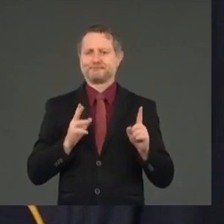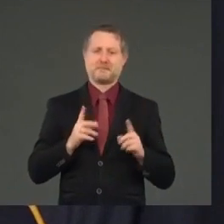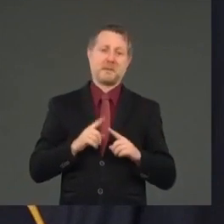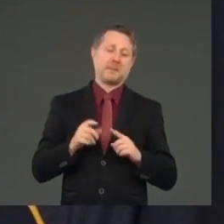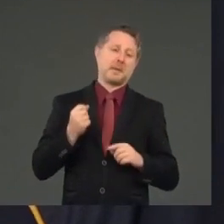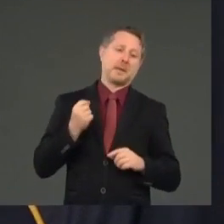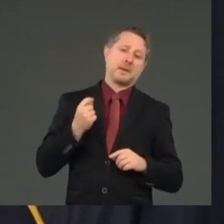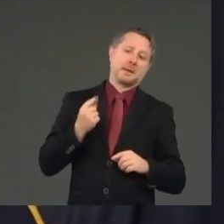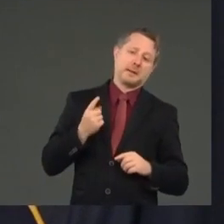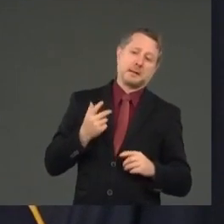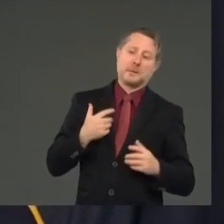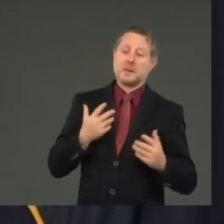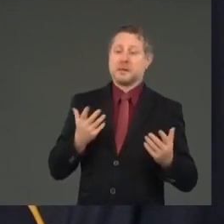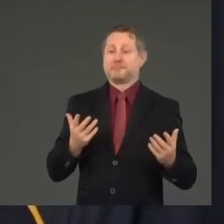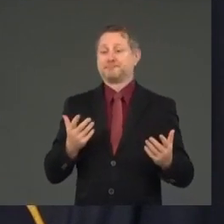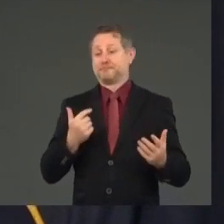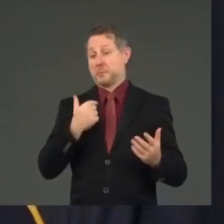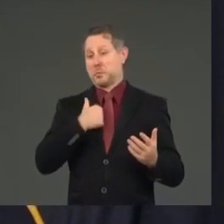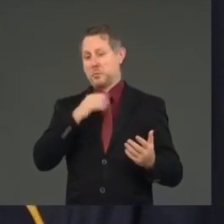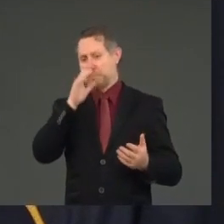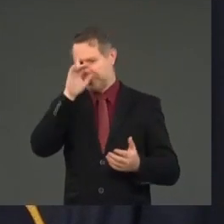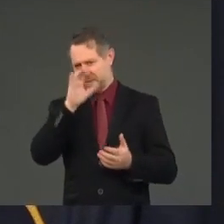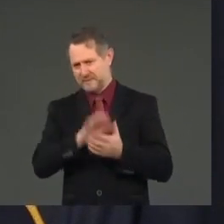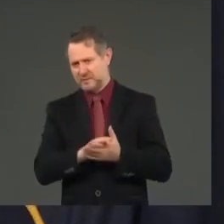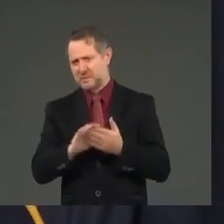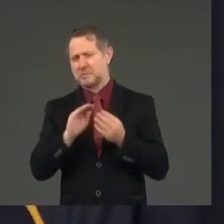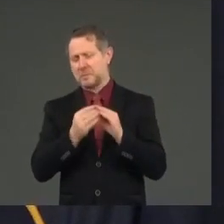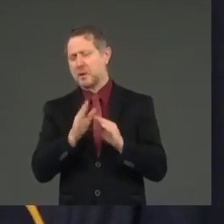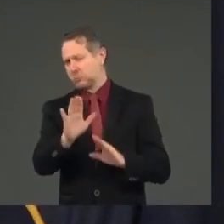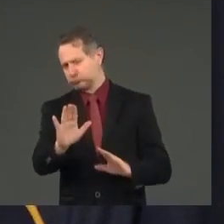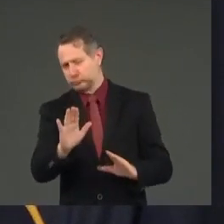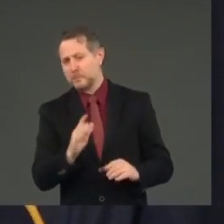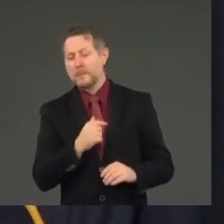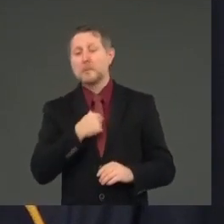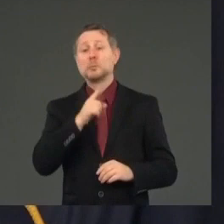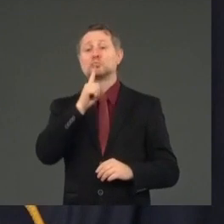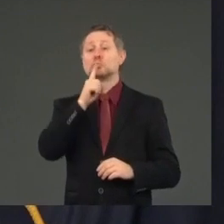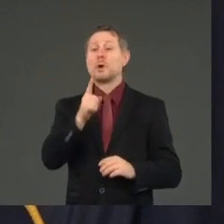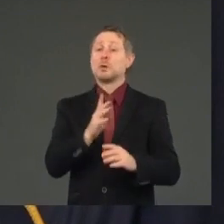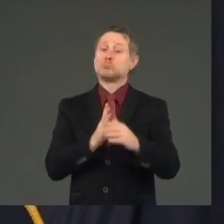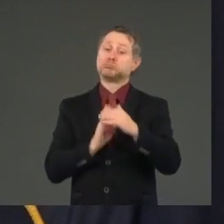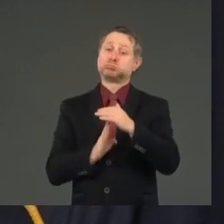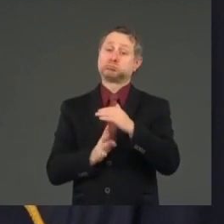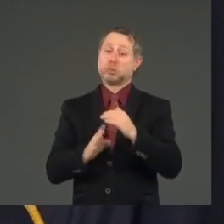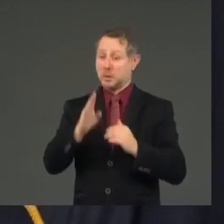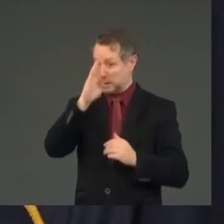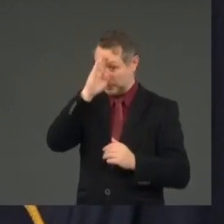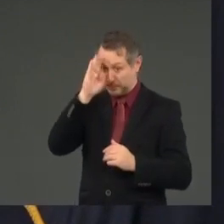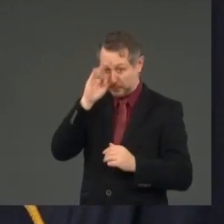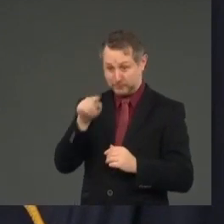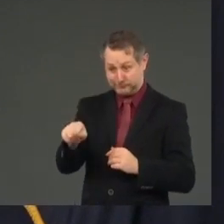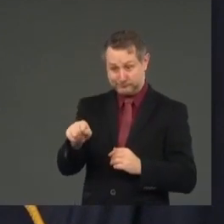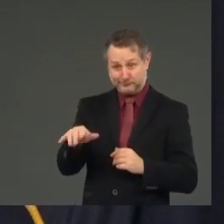ASK JIM IF THAT'S TRUE, NOT THAT I DOUBT YOUR CREDIBILITY, BUT YOUR CAPACITY TO TRACK THE